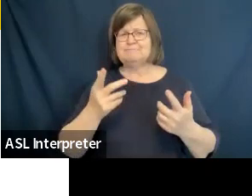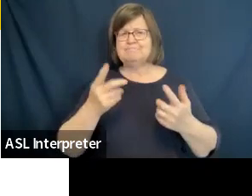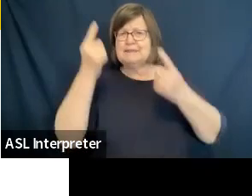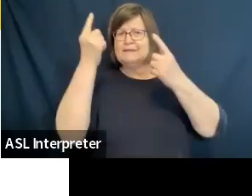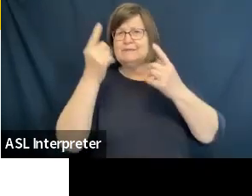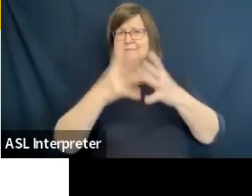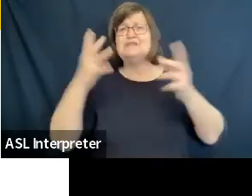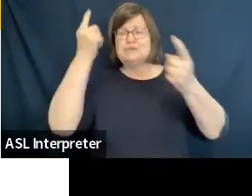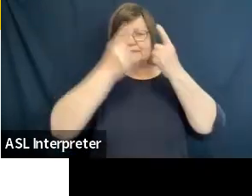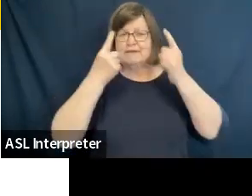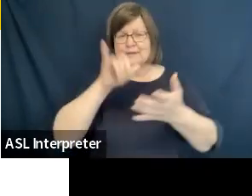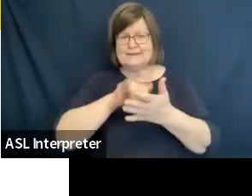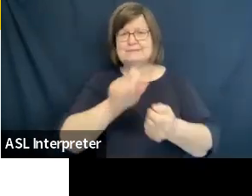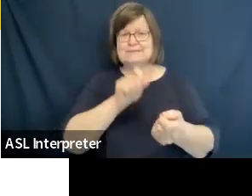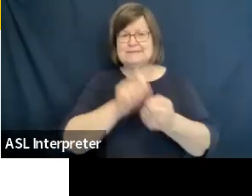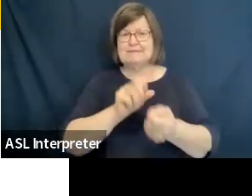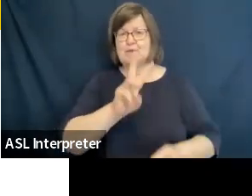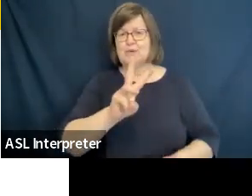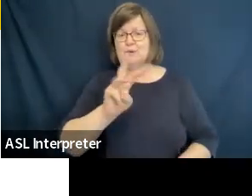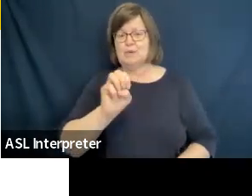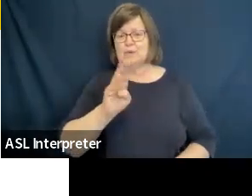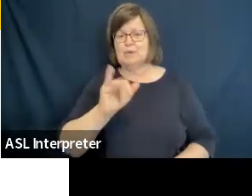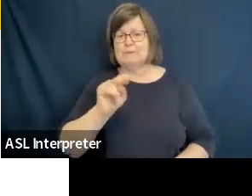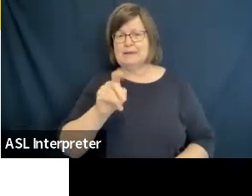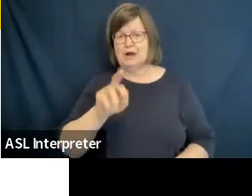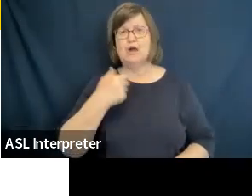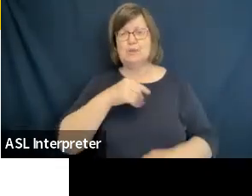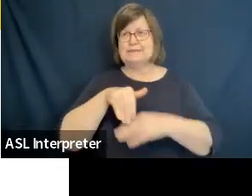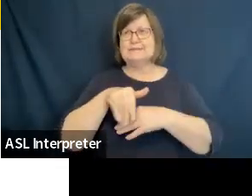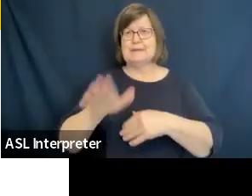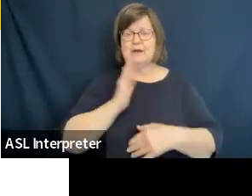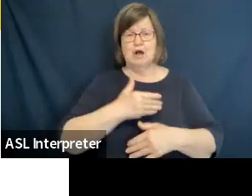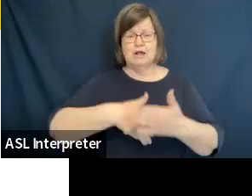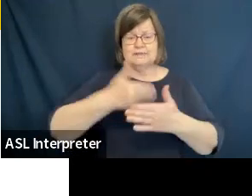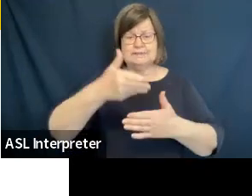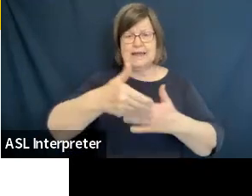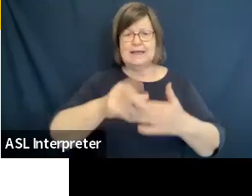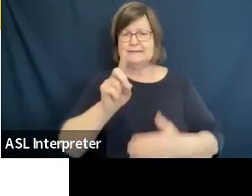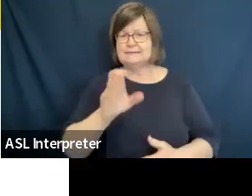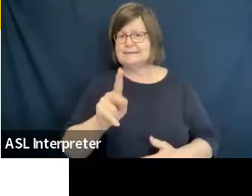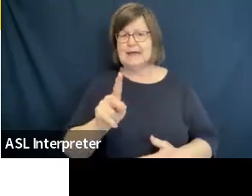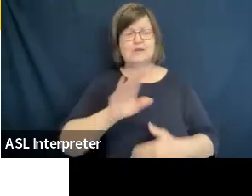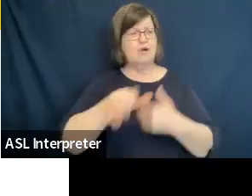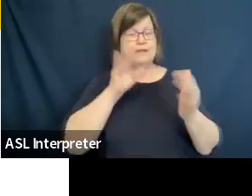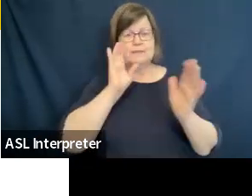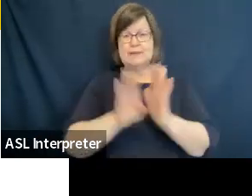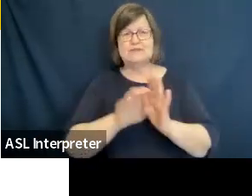specifically for this webinar. We submitted our slide deck and all of the pictures have alt tags,